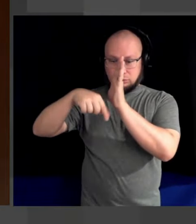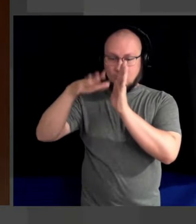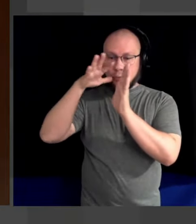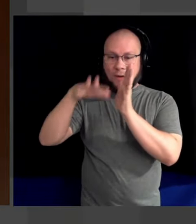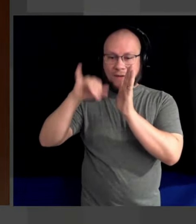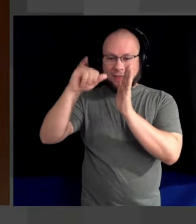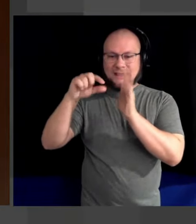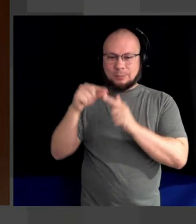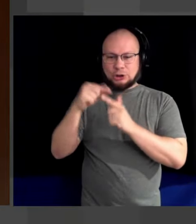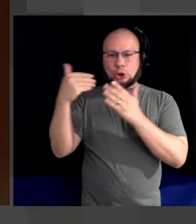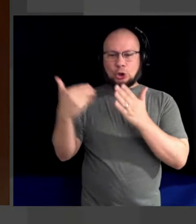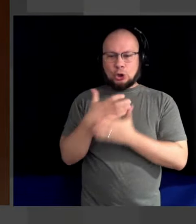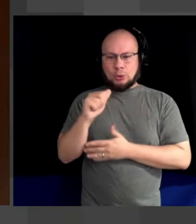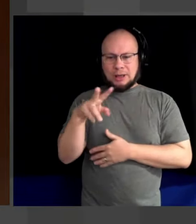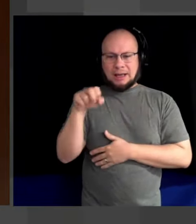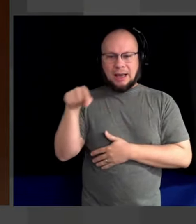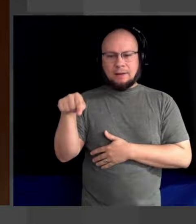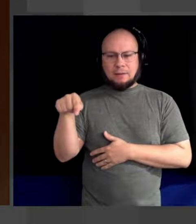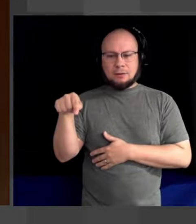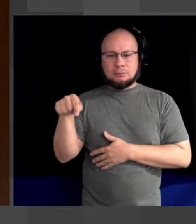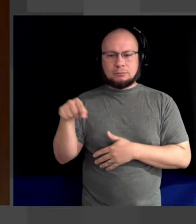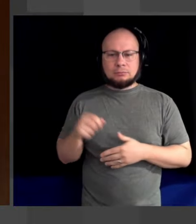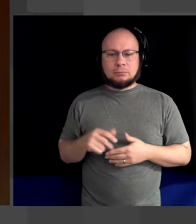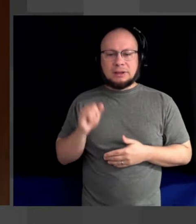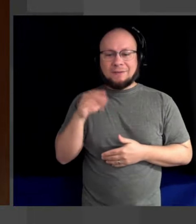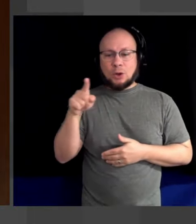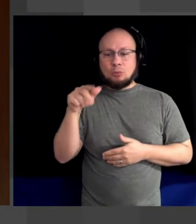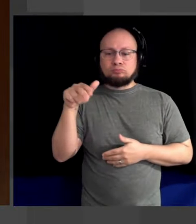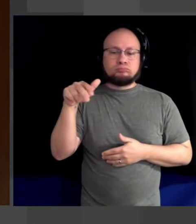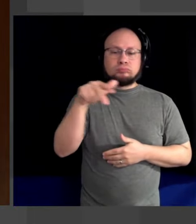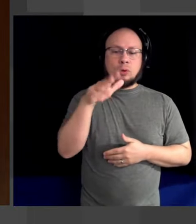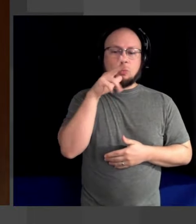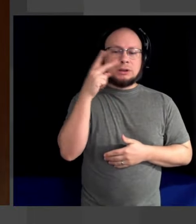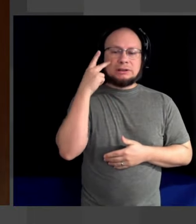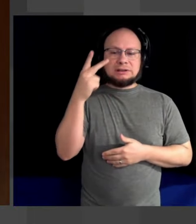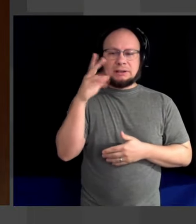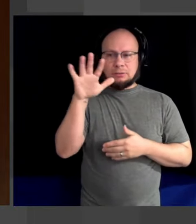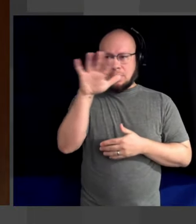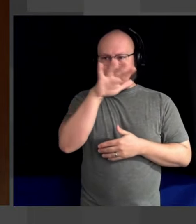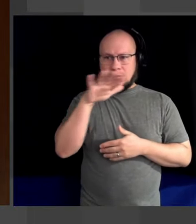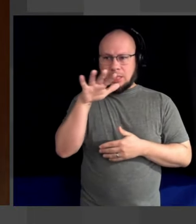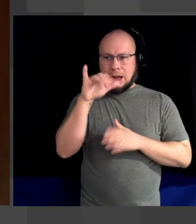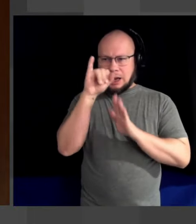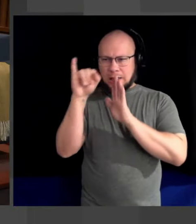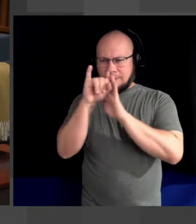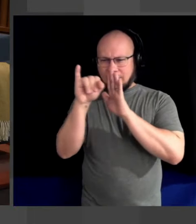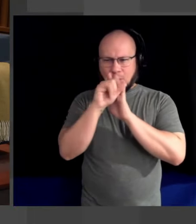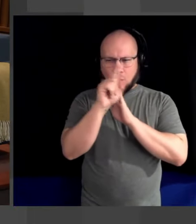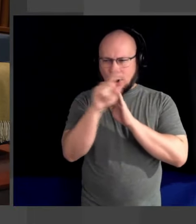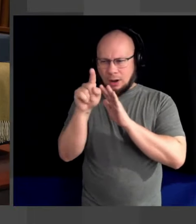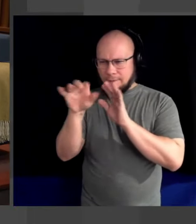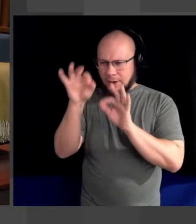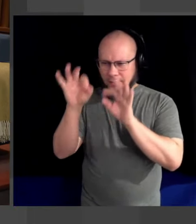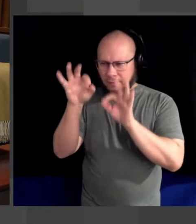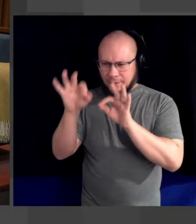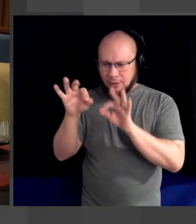YOU'LL FIND A LUSH CAVE. THIS IS ANOTHER PART OF ADDING STRATEGY TO MINING. THERE ARE CERTAIN LANDMARKS THAT